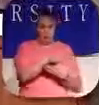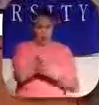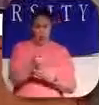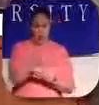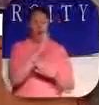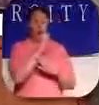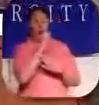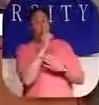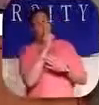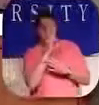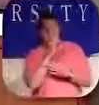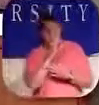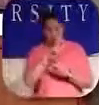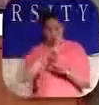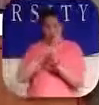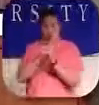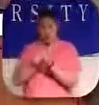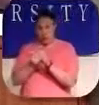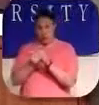in order to adapt to that environment